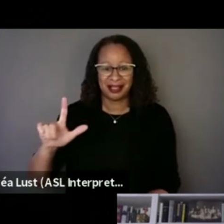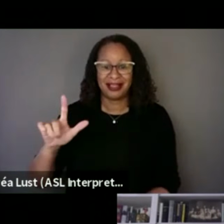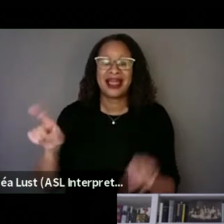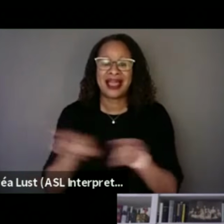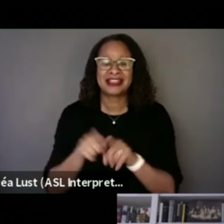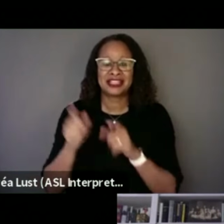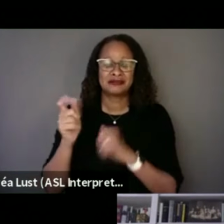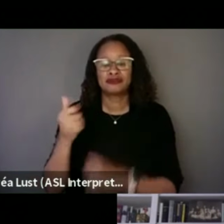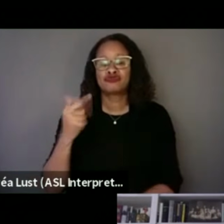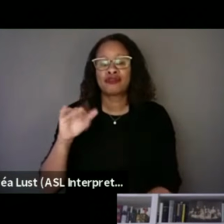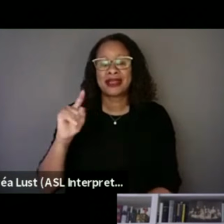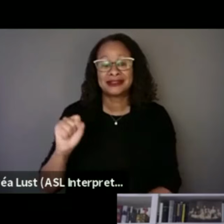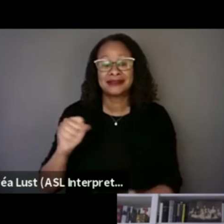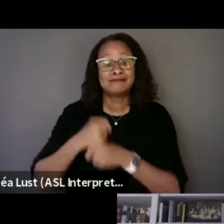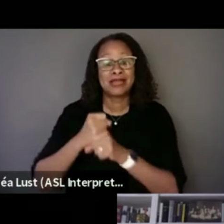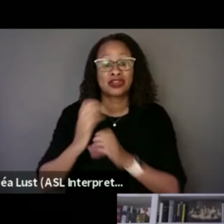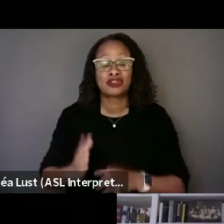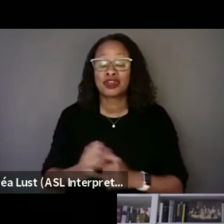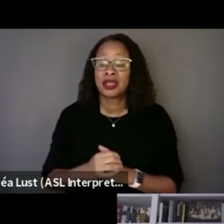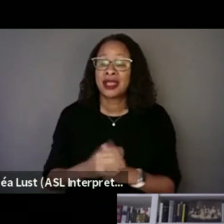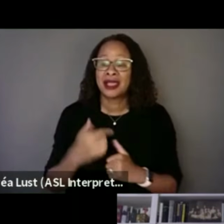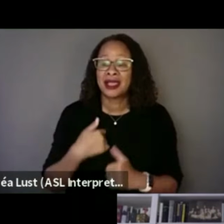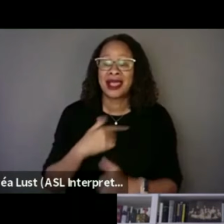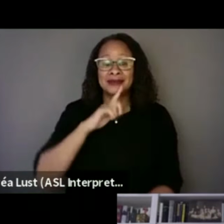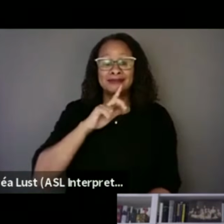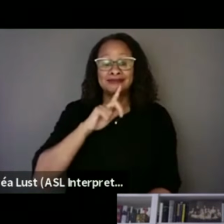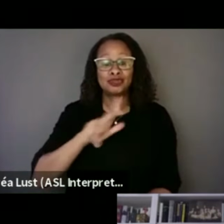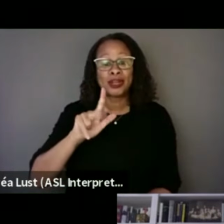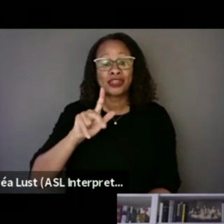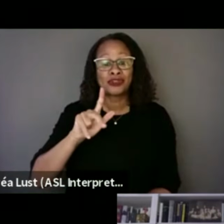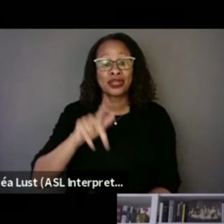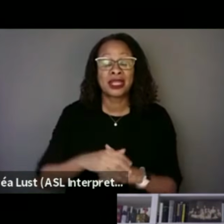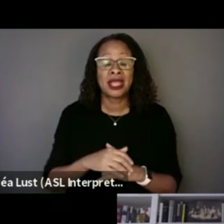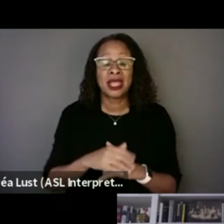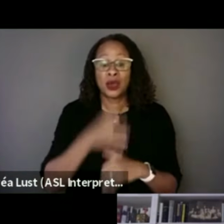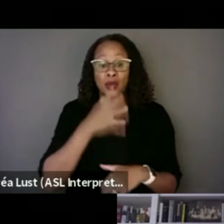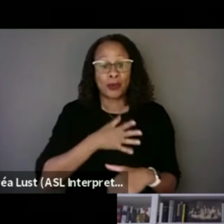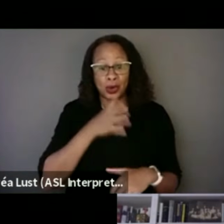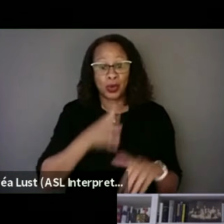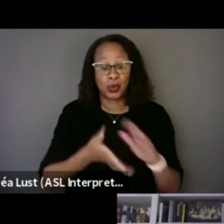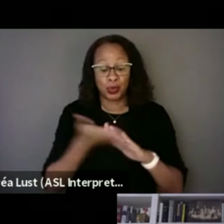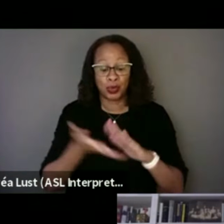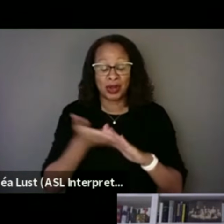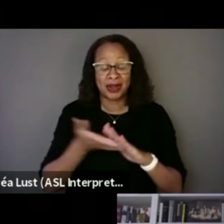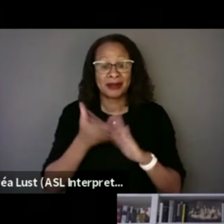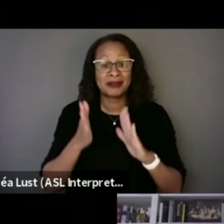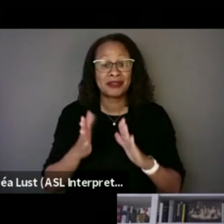And I was 23, and the woman who ran the organization who was appropriately Brazilian, left,